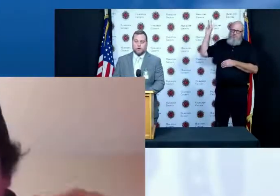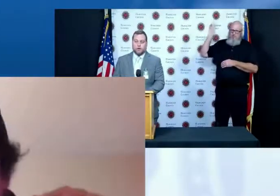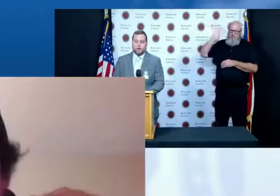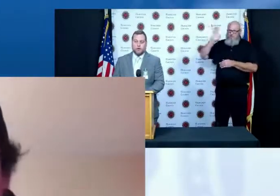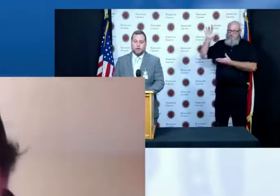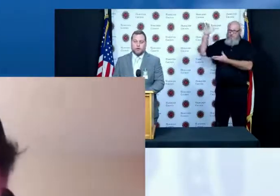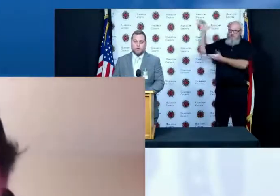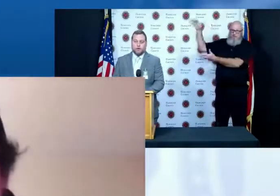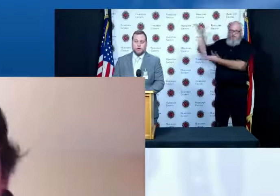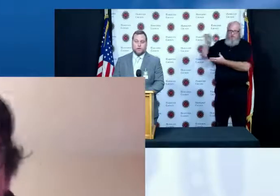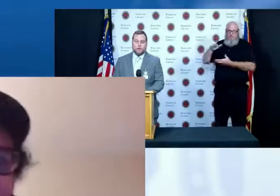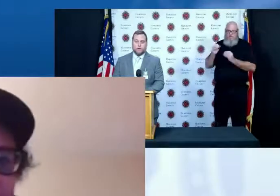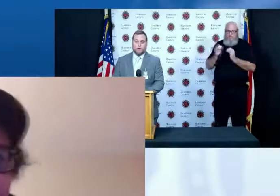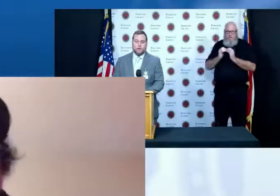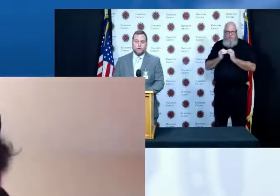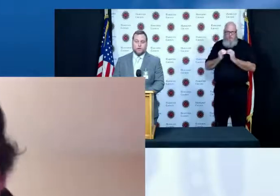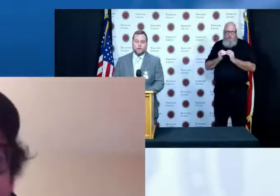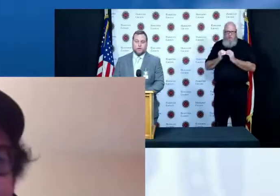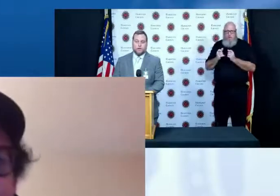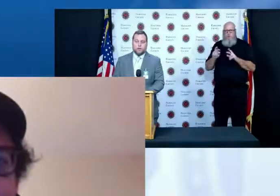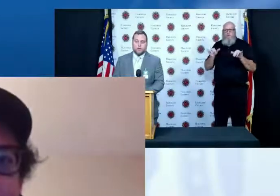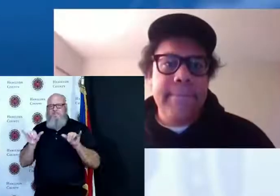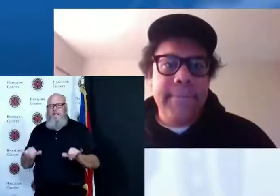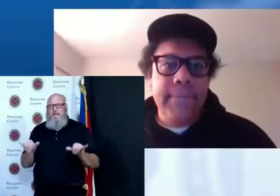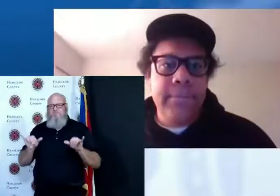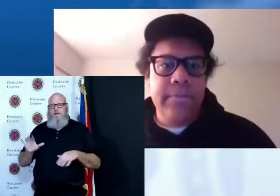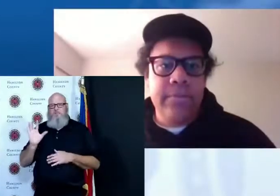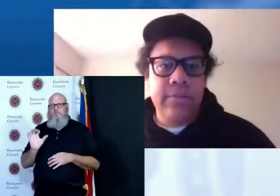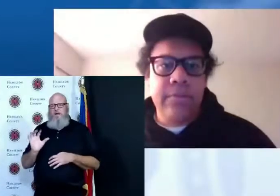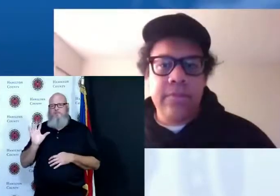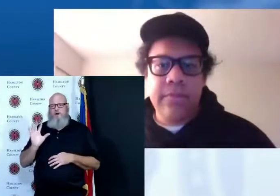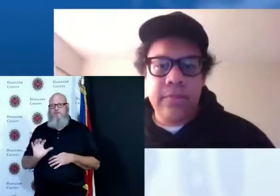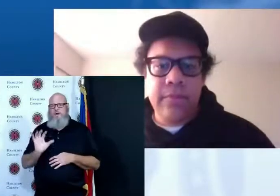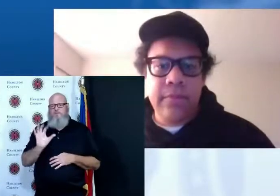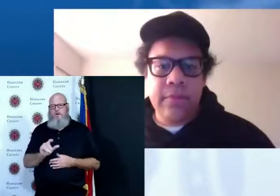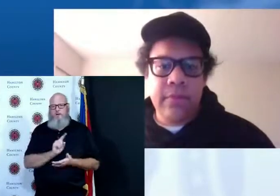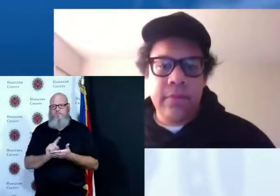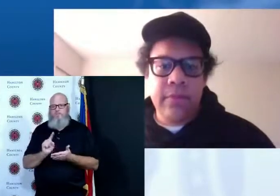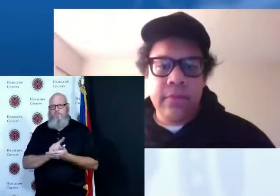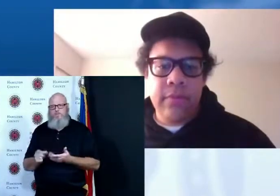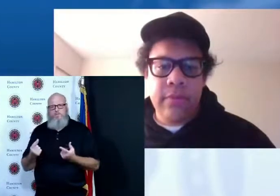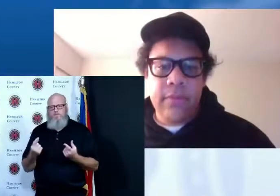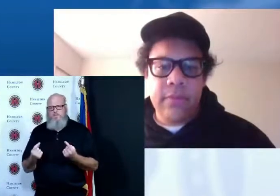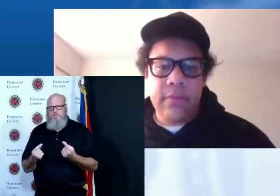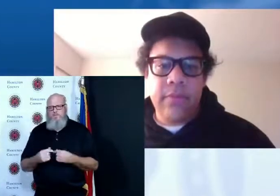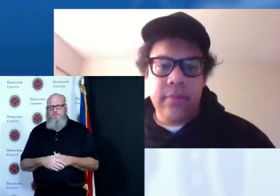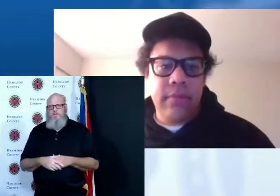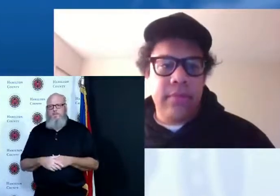the same level 500 each week we are consistently seeing about the same number as a state